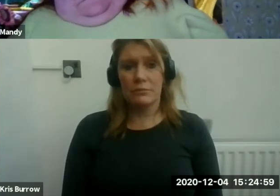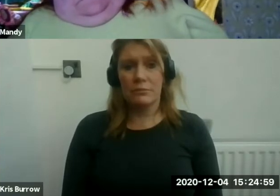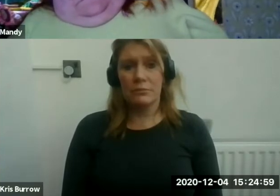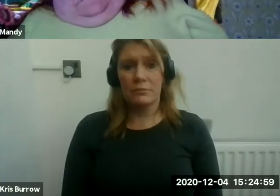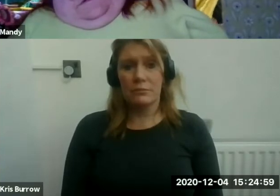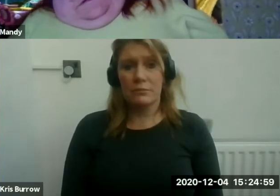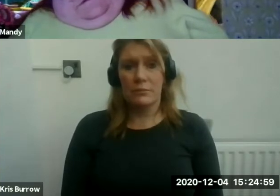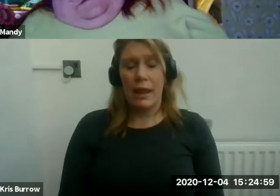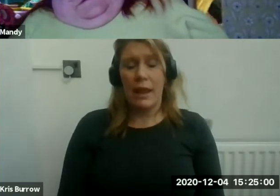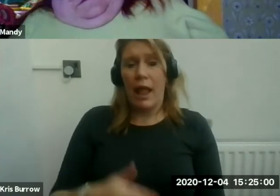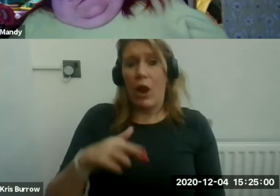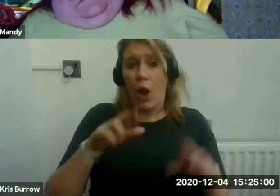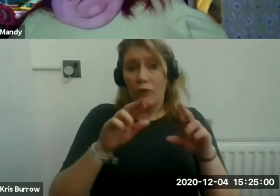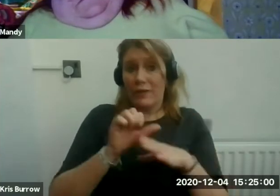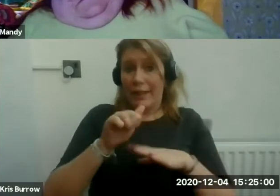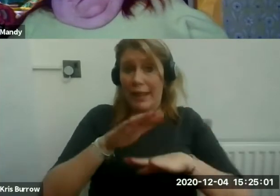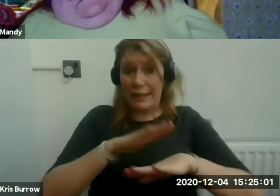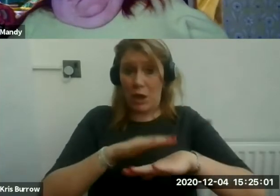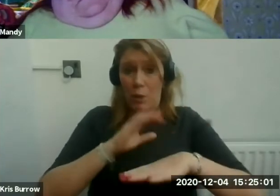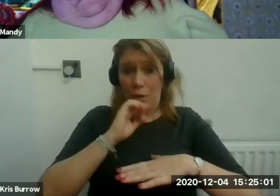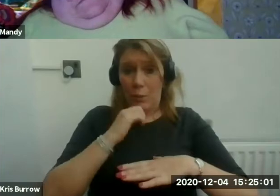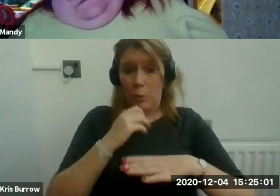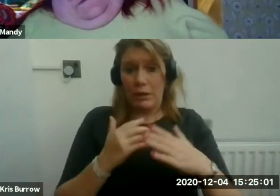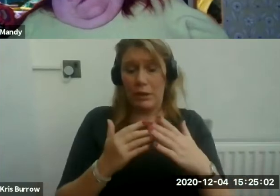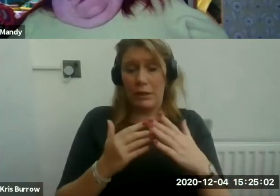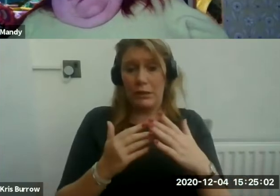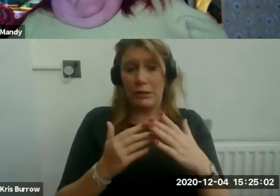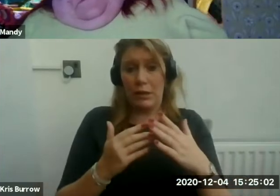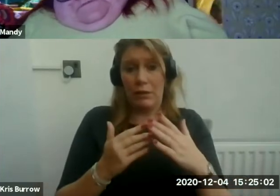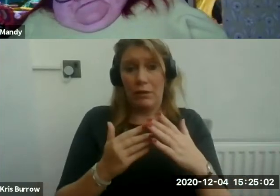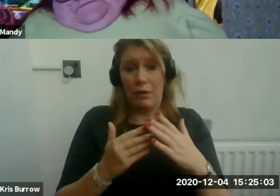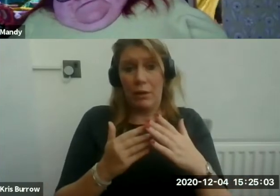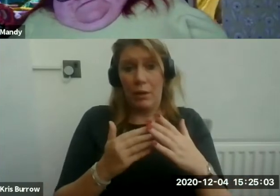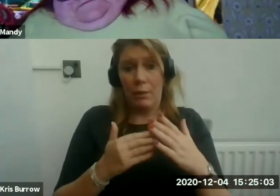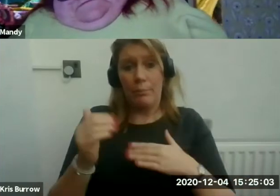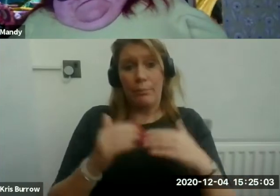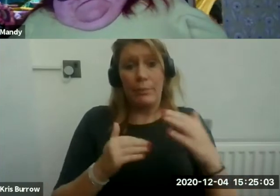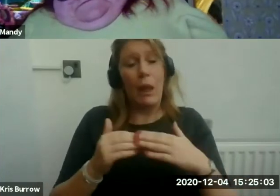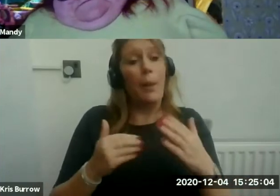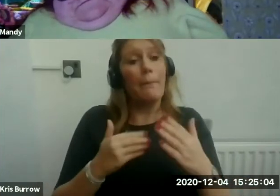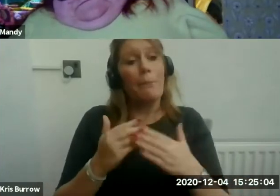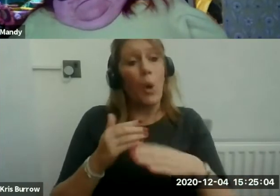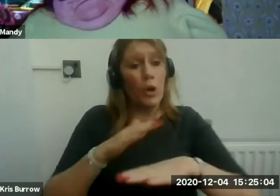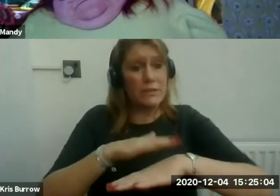talent of the performers. Absolutely. Tribute to the way Vici structured it because as well as our scripts for the